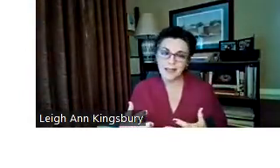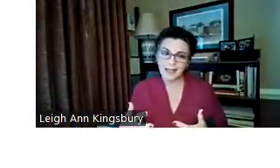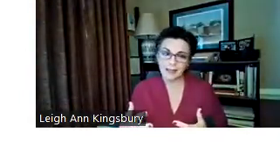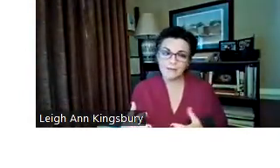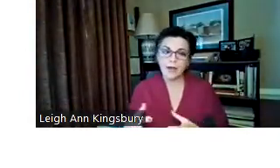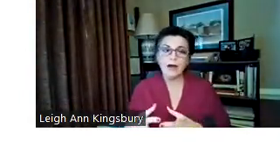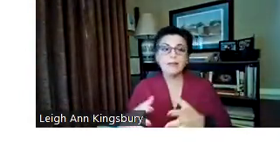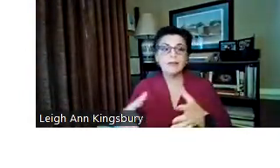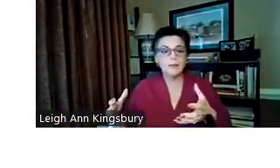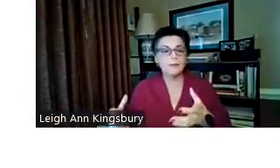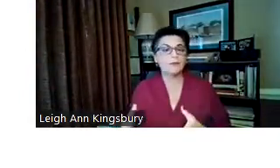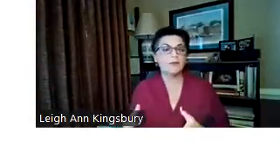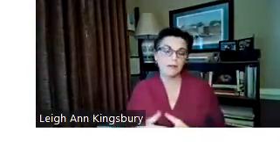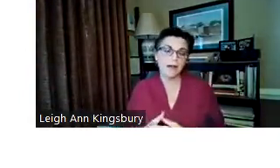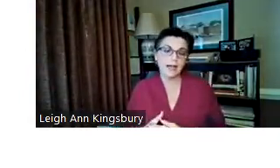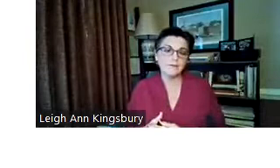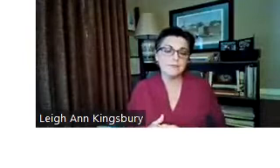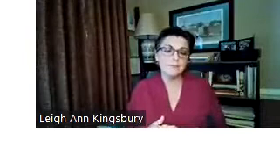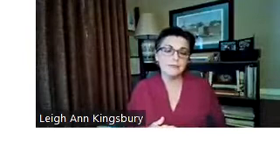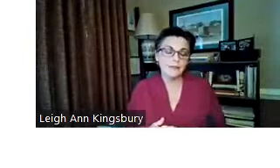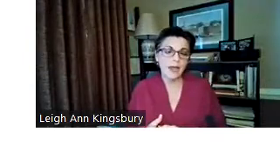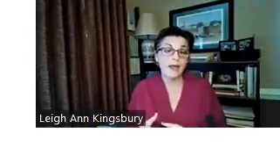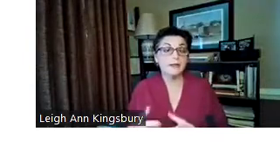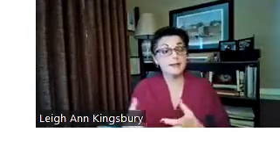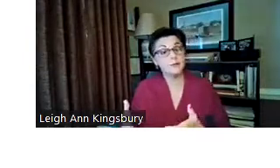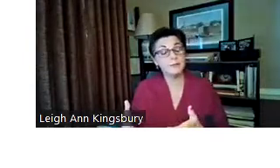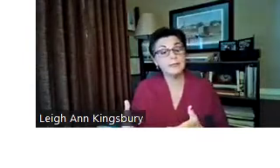have other people in their lives that can help them make